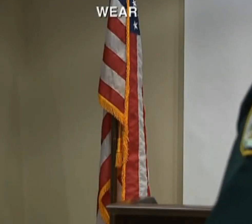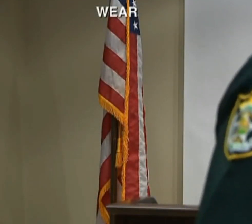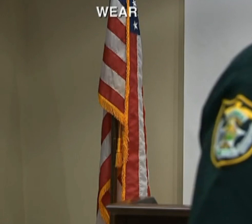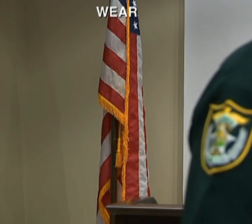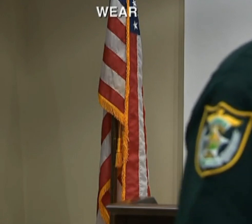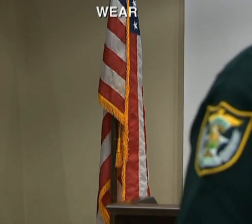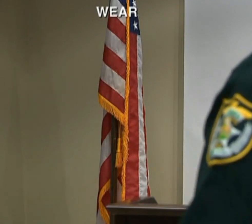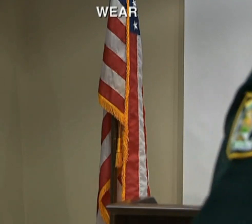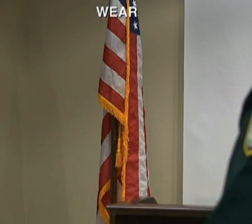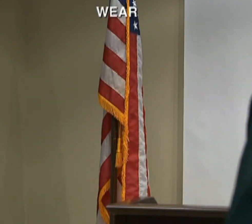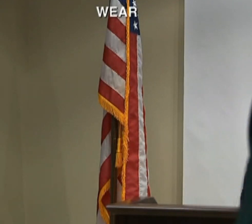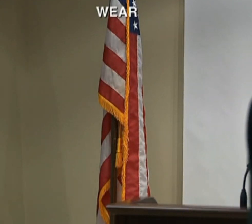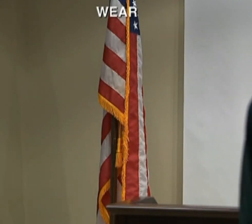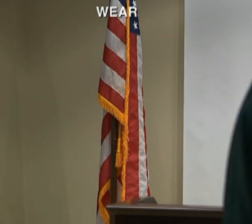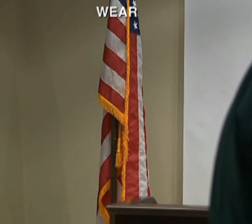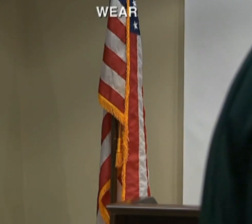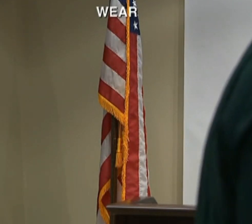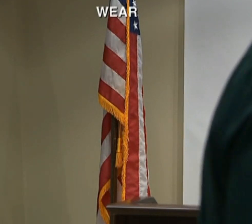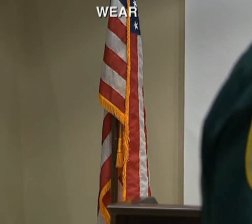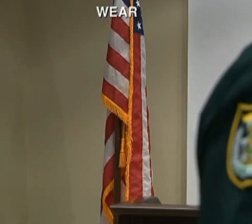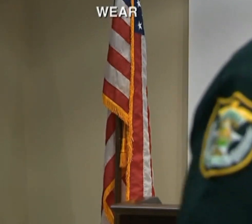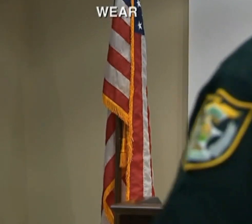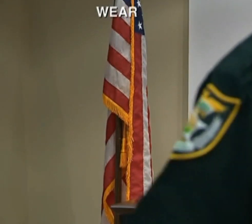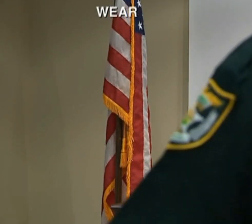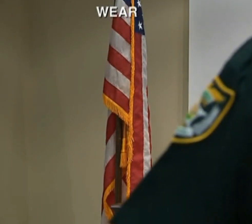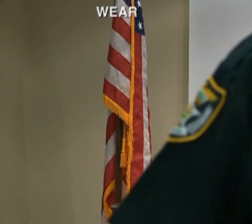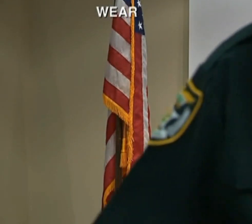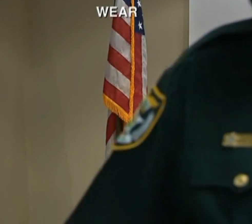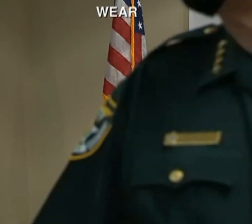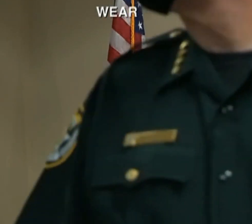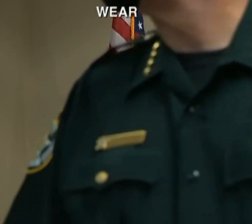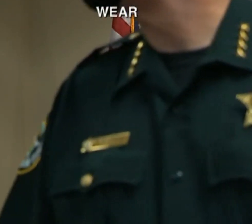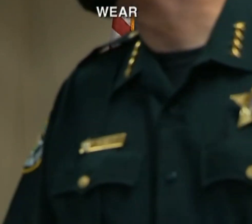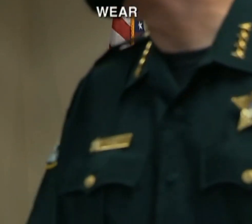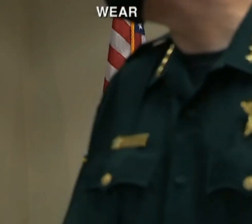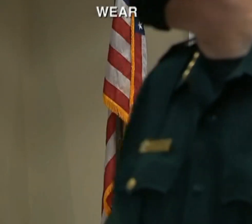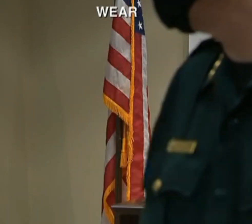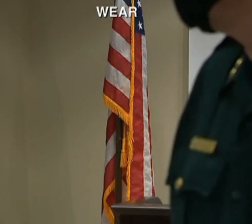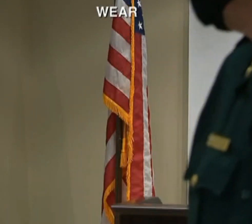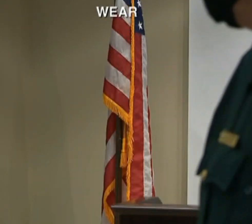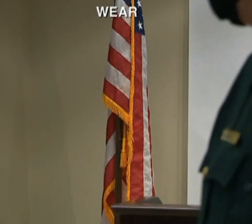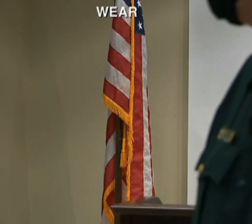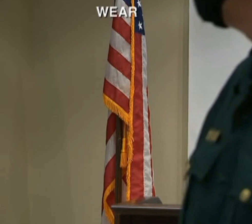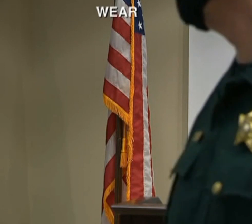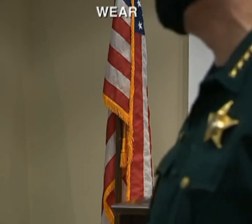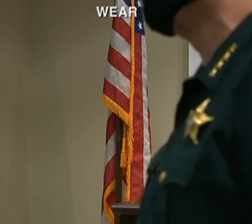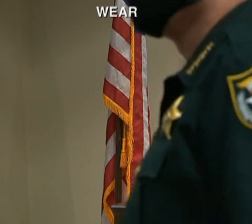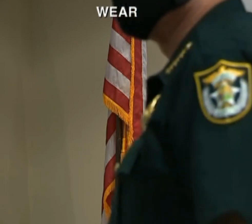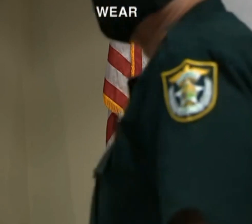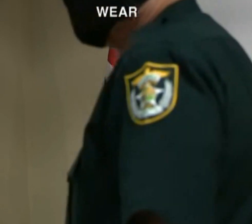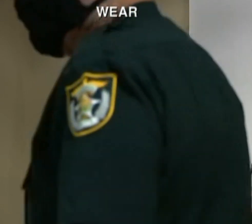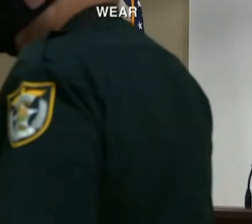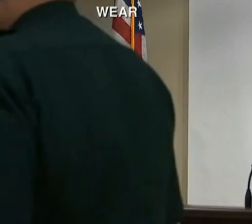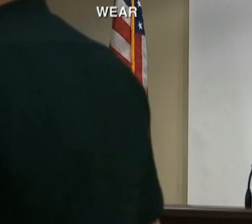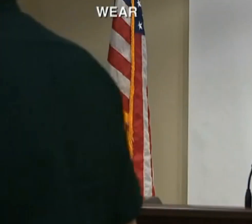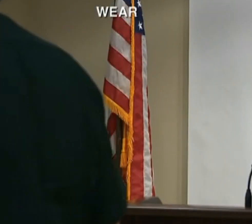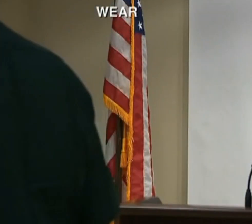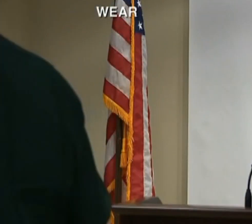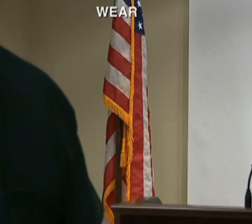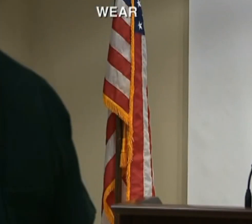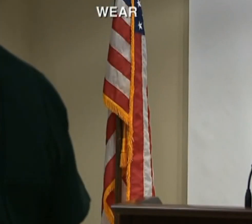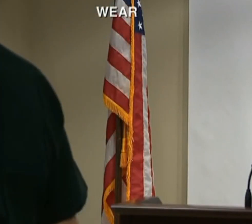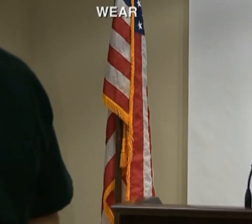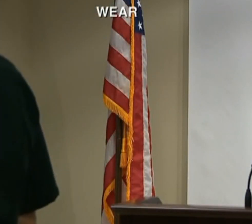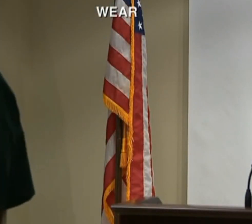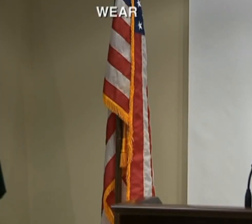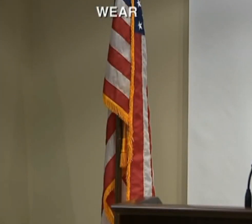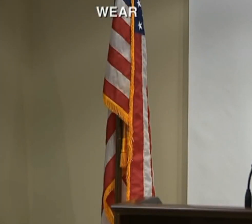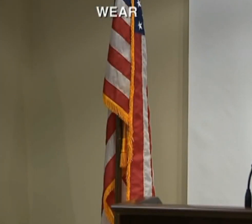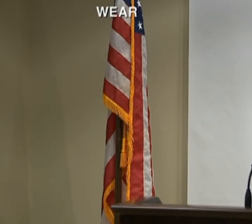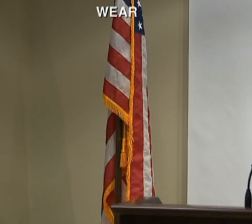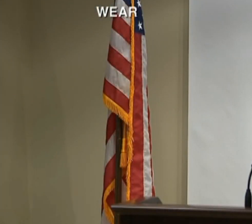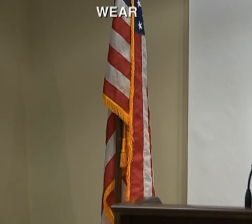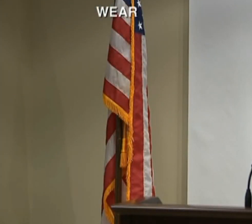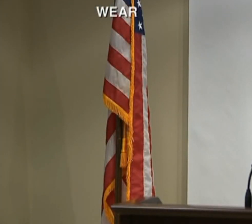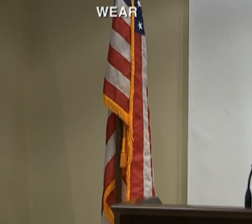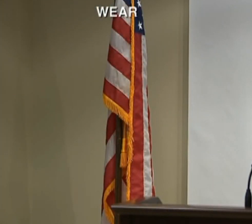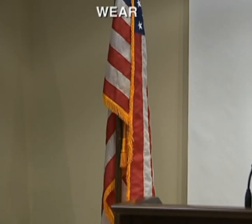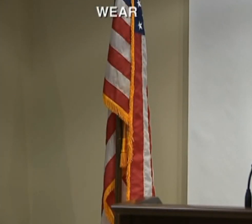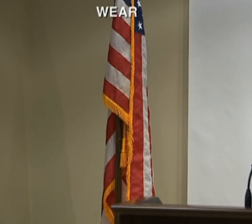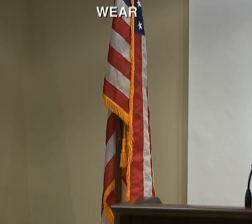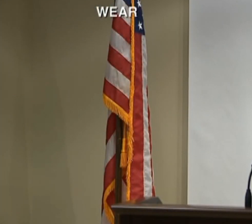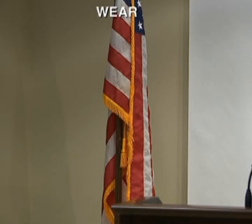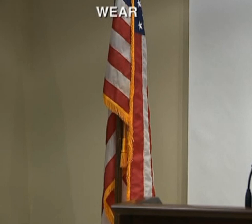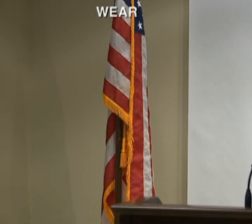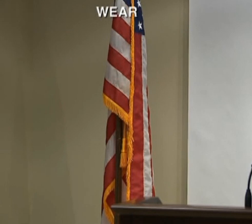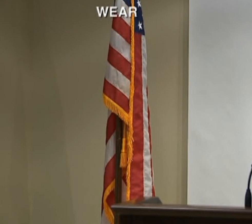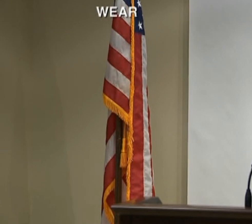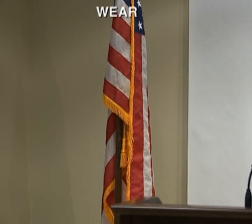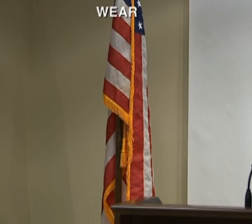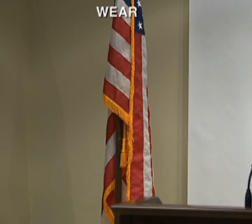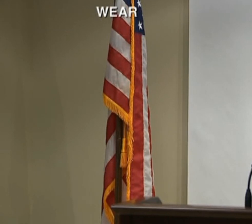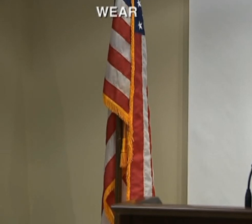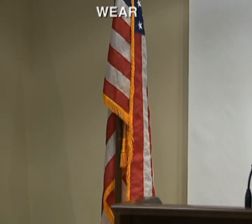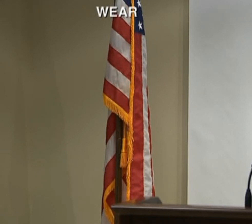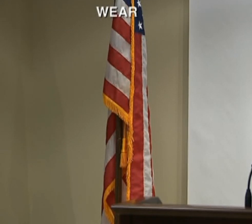thank you very much